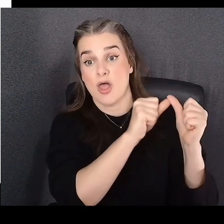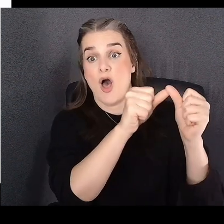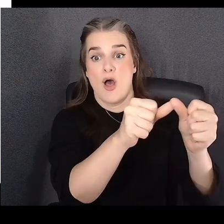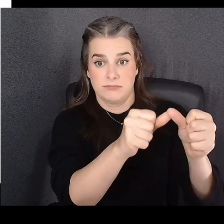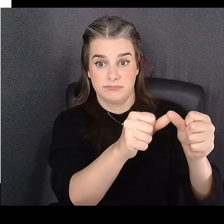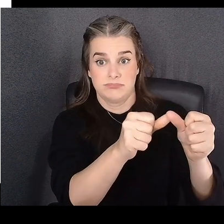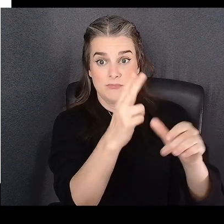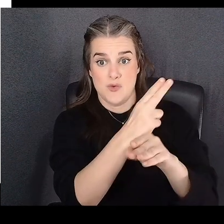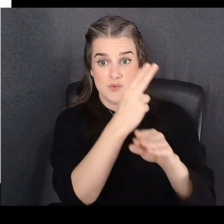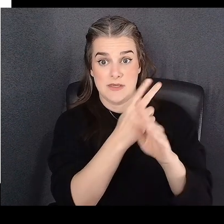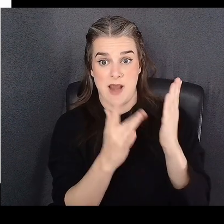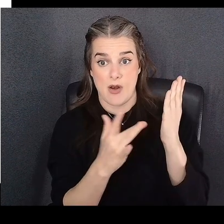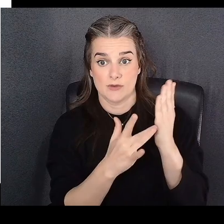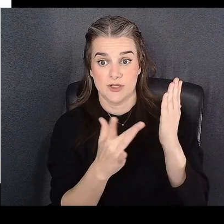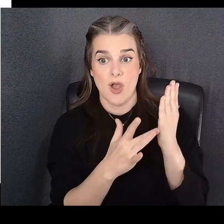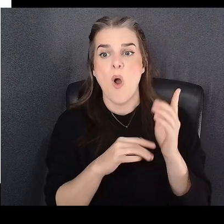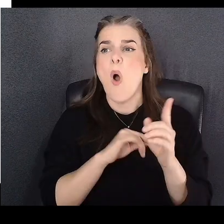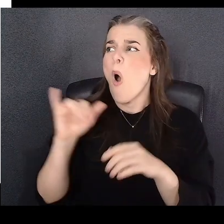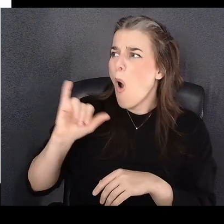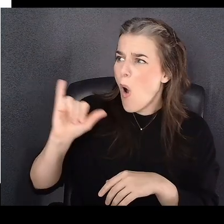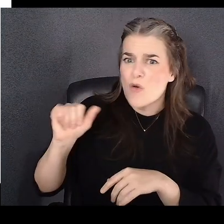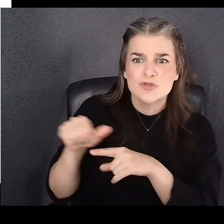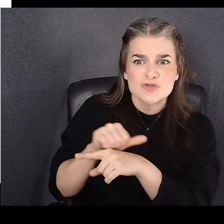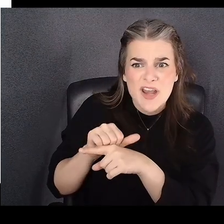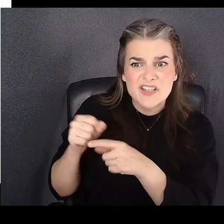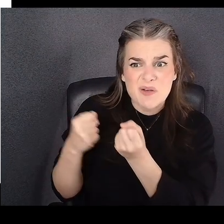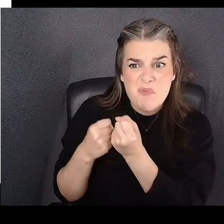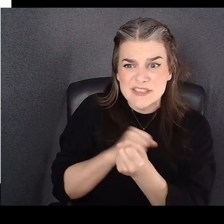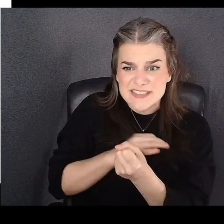and training the support staff. Making sure others know how to support.